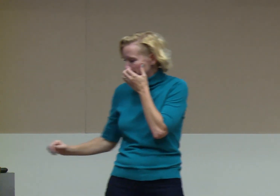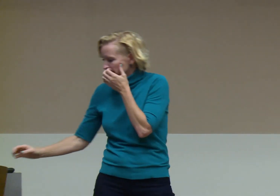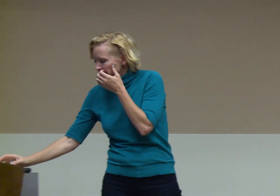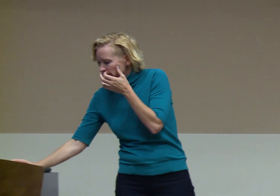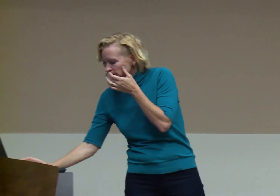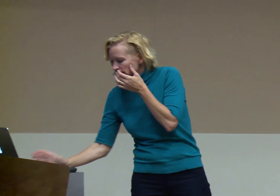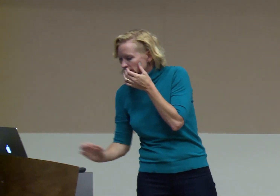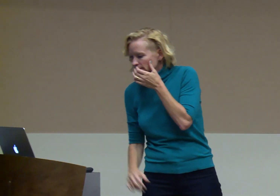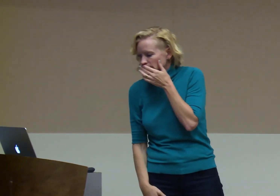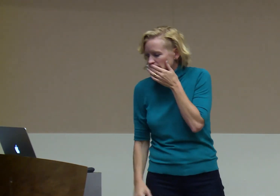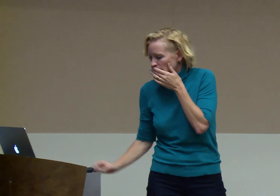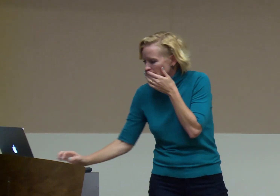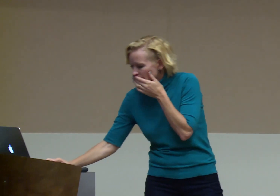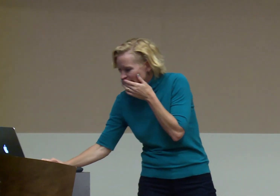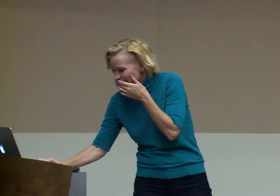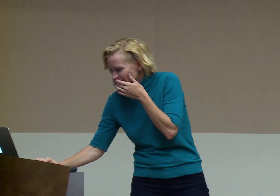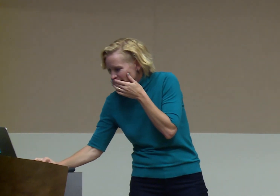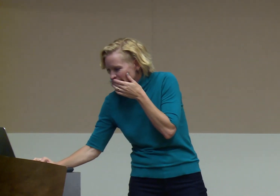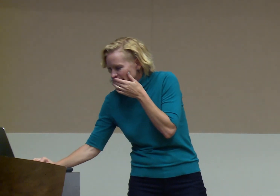but not what they're saying necessarily.